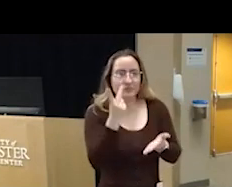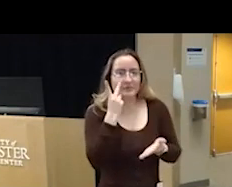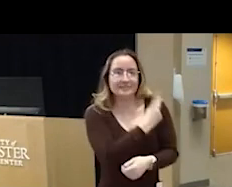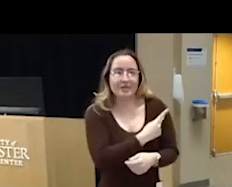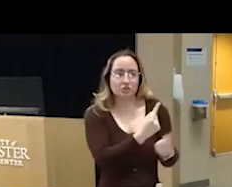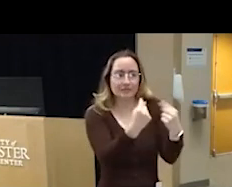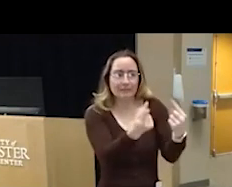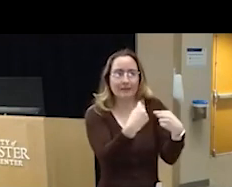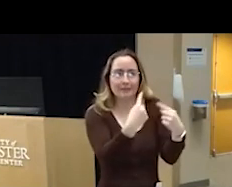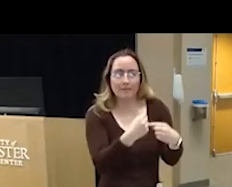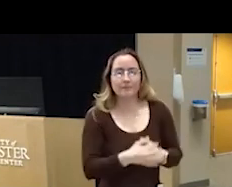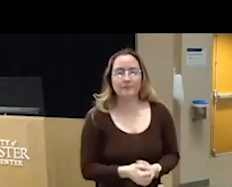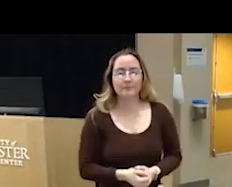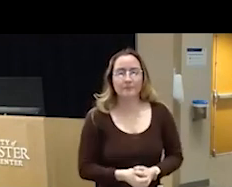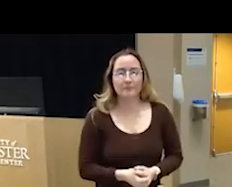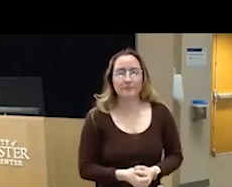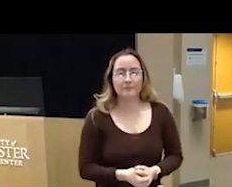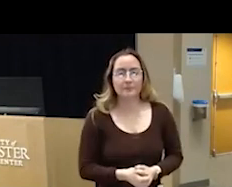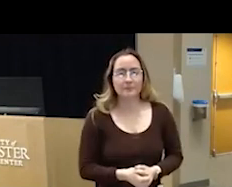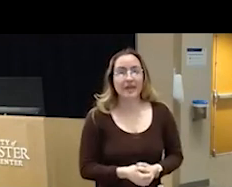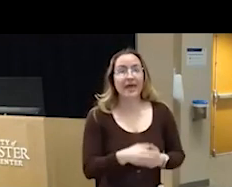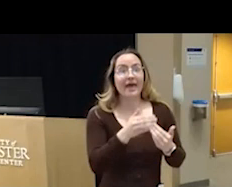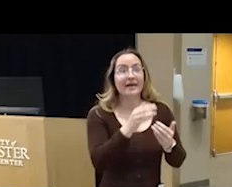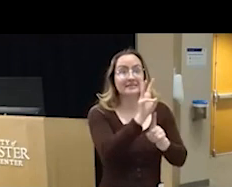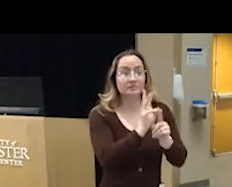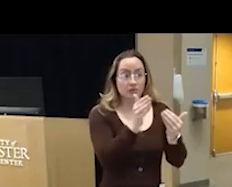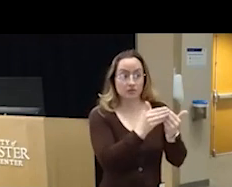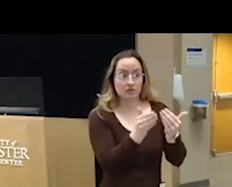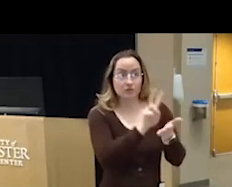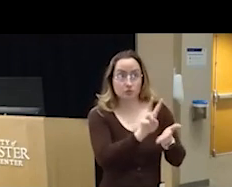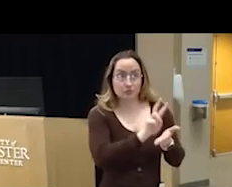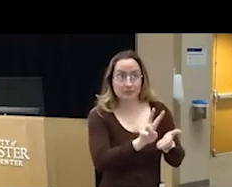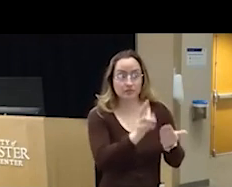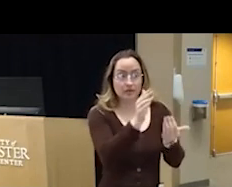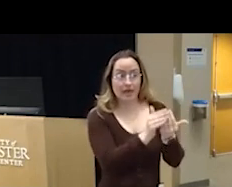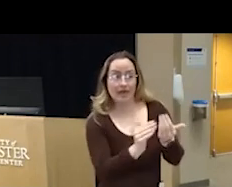Every two weeks thereafter and then every month for the rest of their life that we're drawing